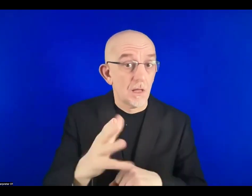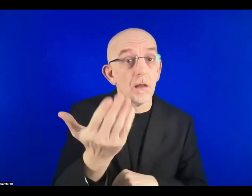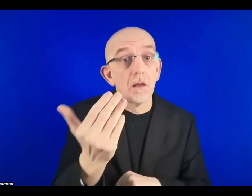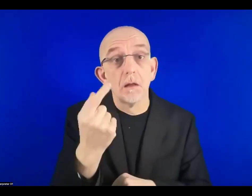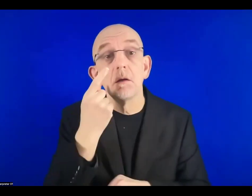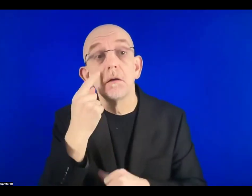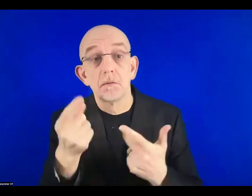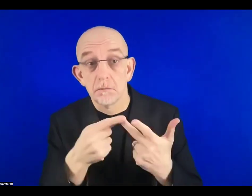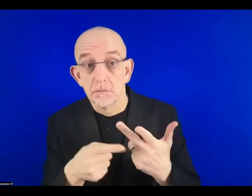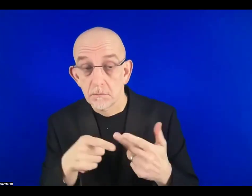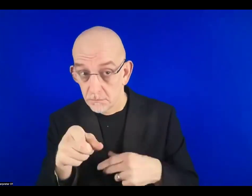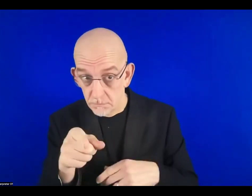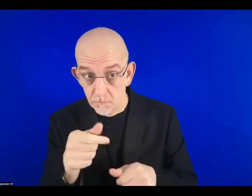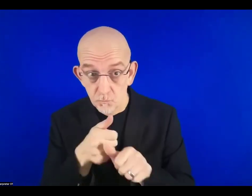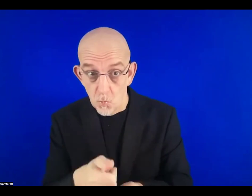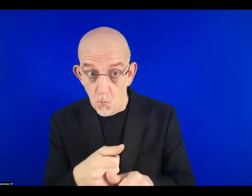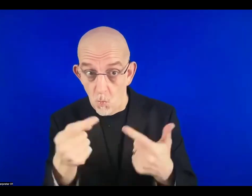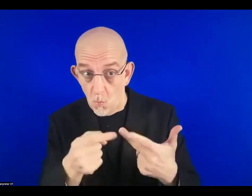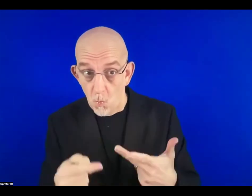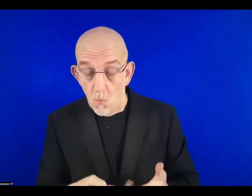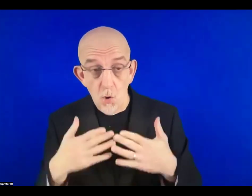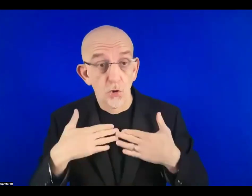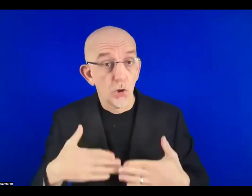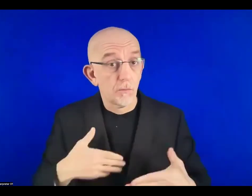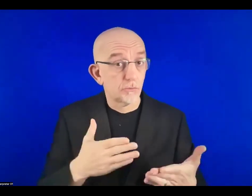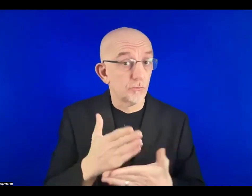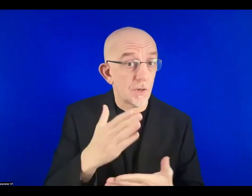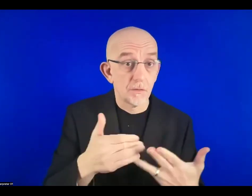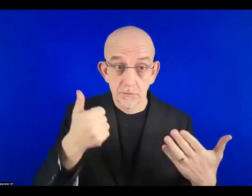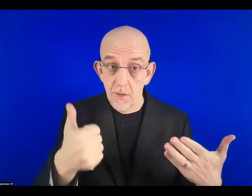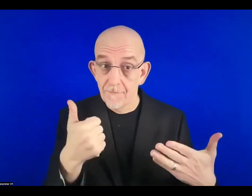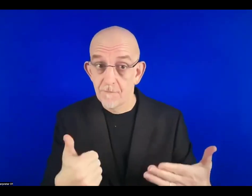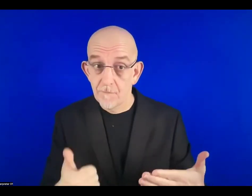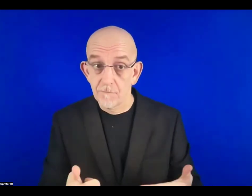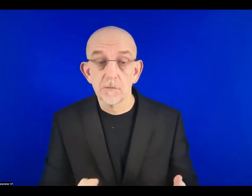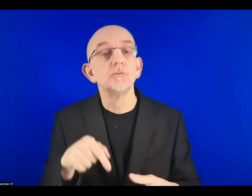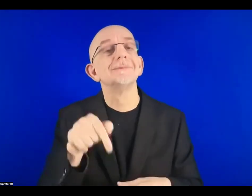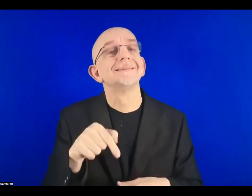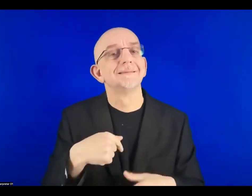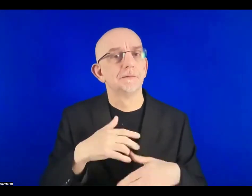in. So specifically we are going to the CRPD, we have a lot of open questions in